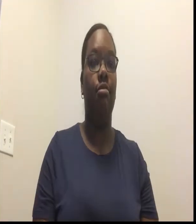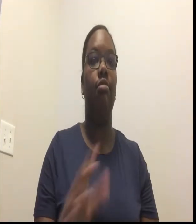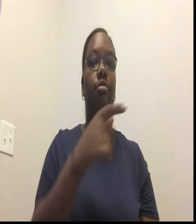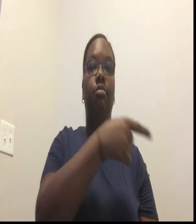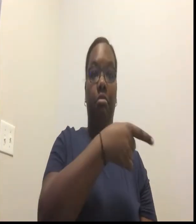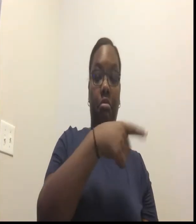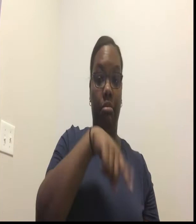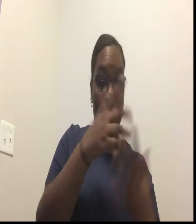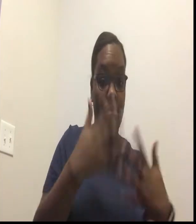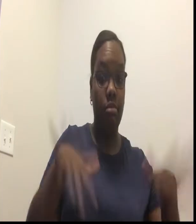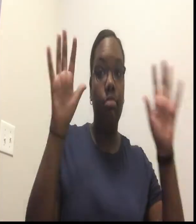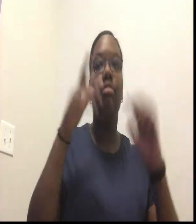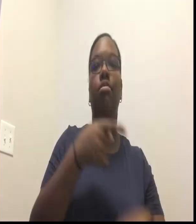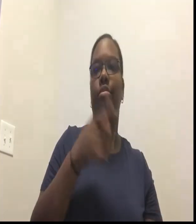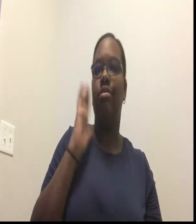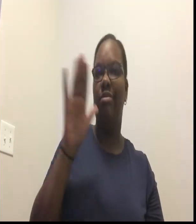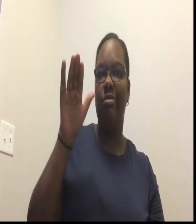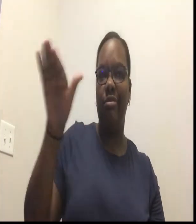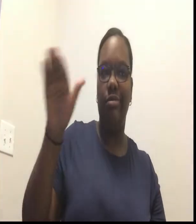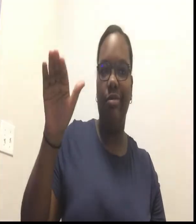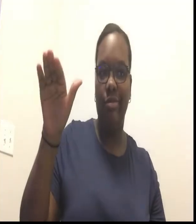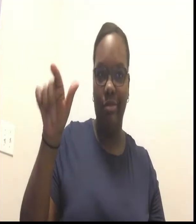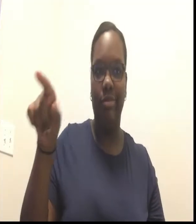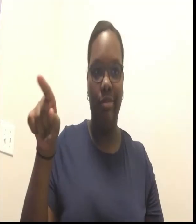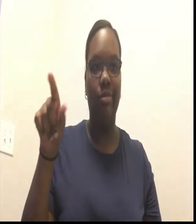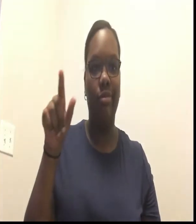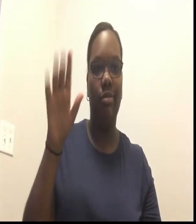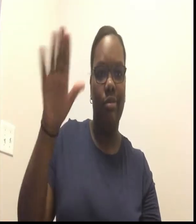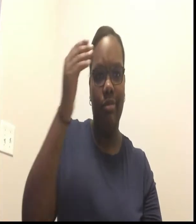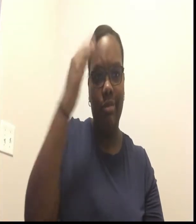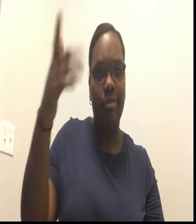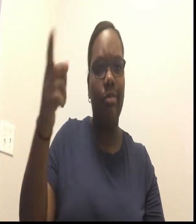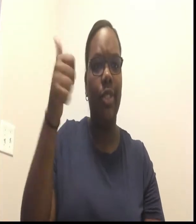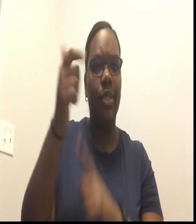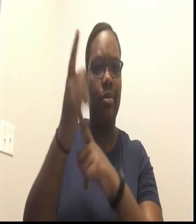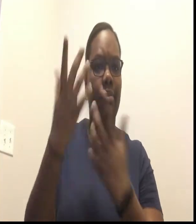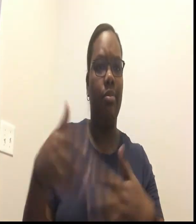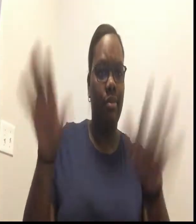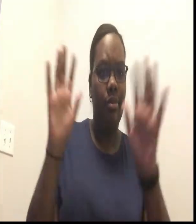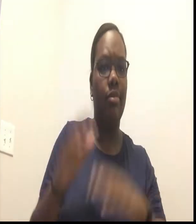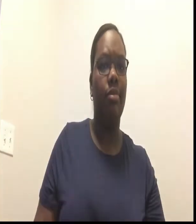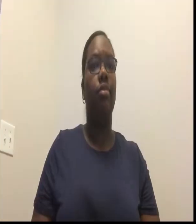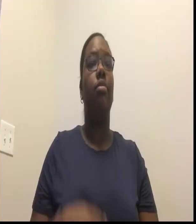then they'll signal you and you have to stop speaking, however,